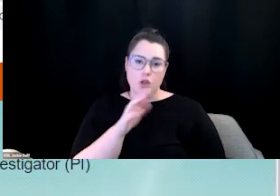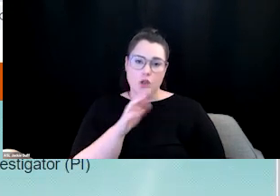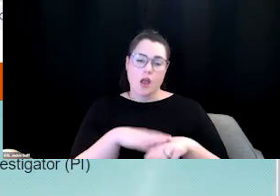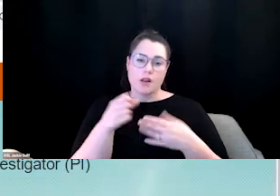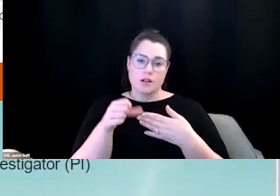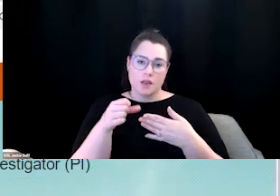Just be careful.